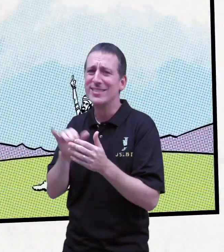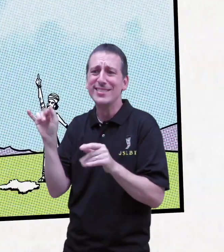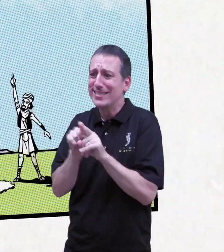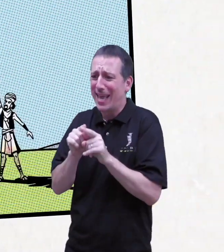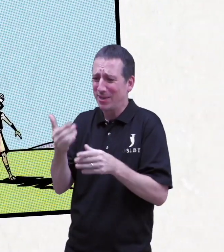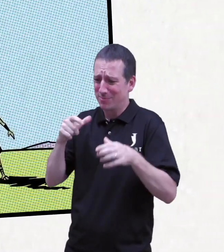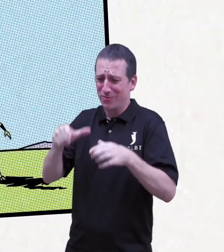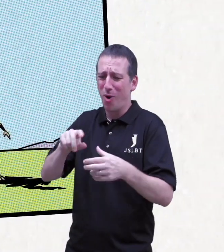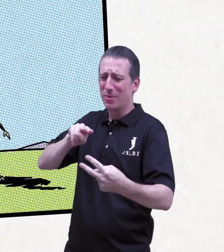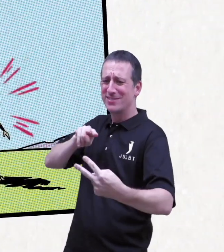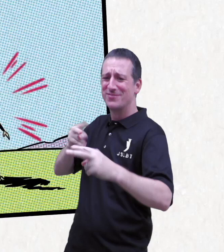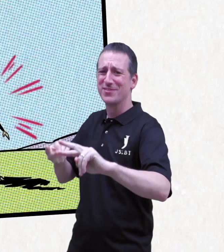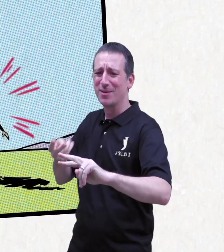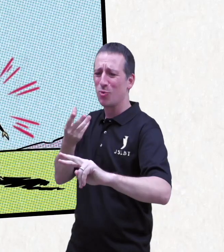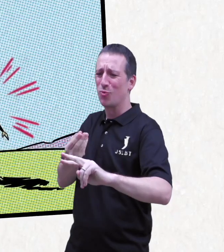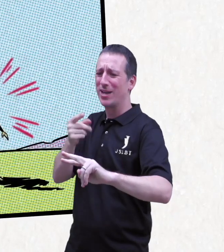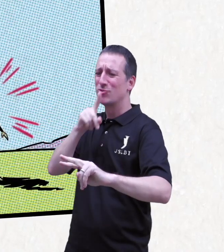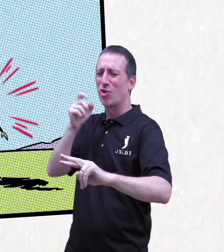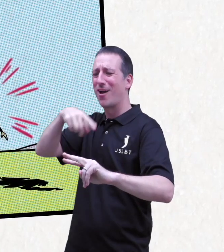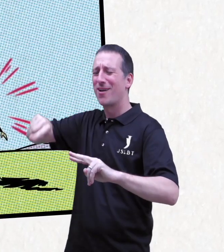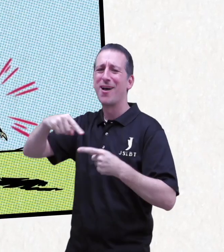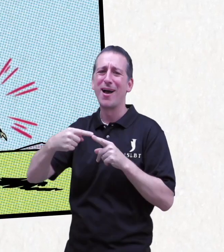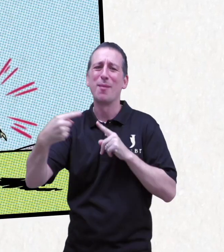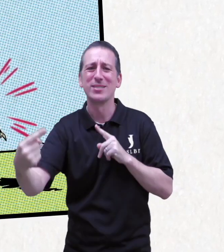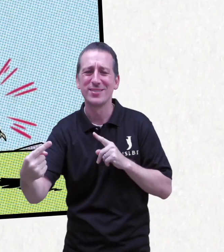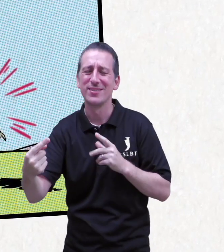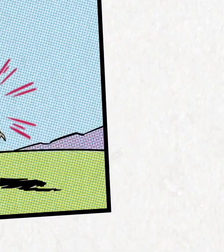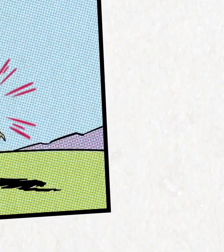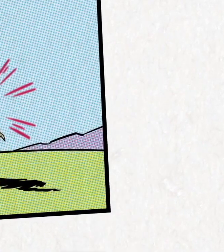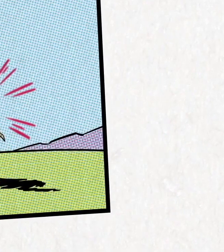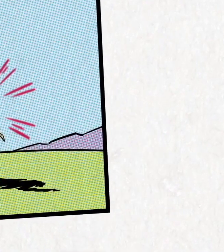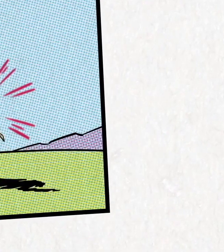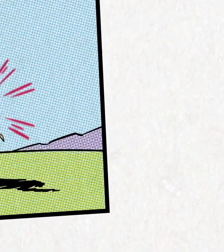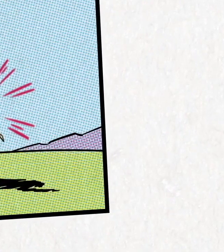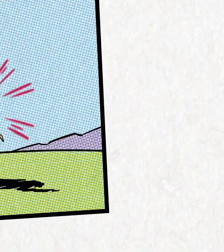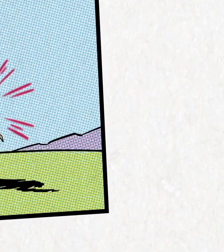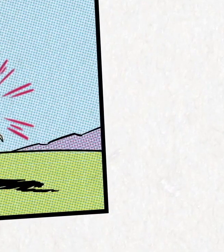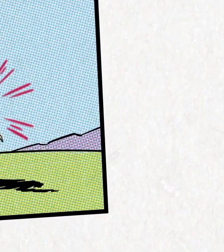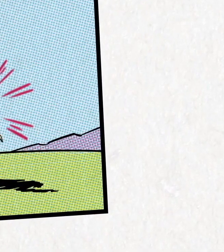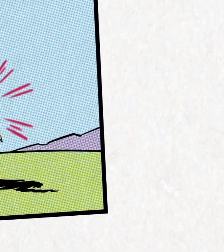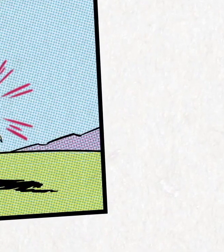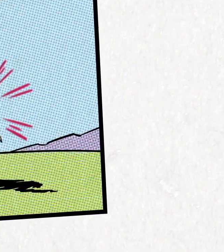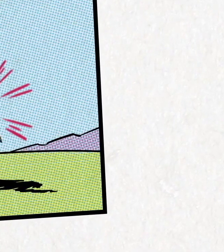variation of the previous sign. Jon: Okay, so Gideon’s asking for way too many signs.